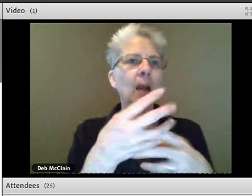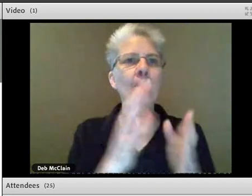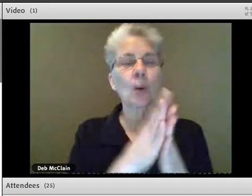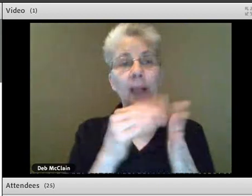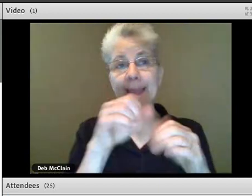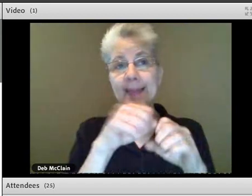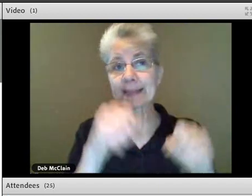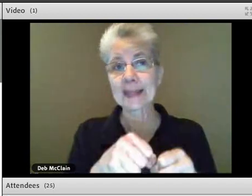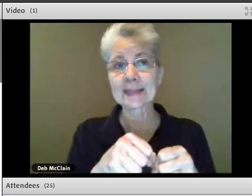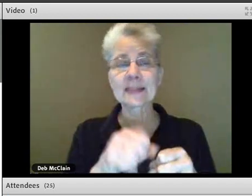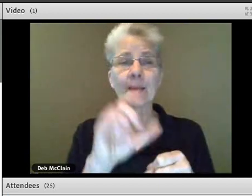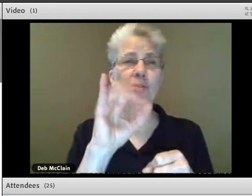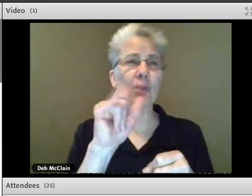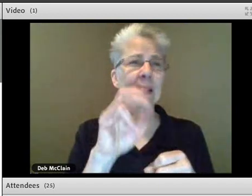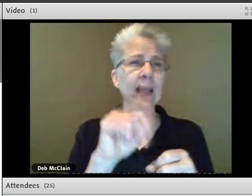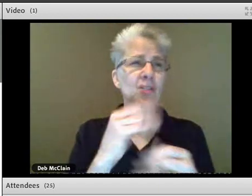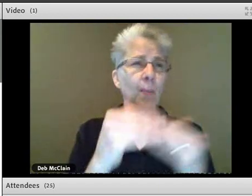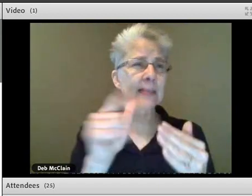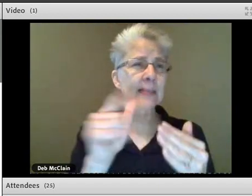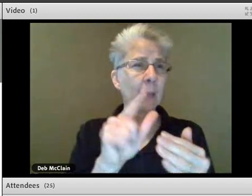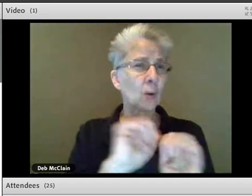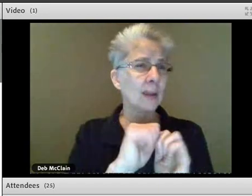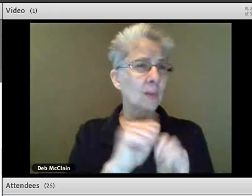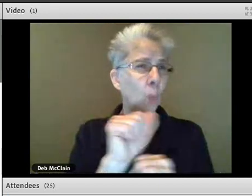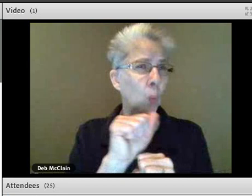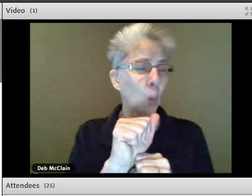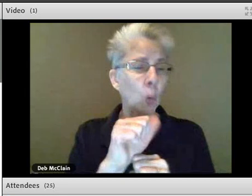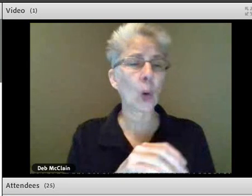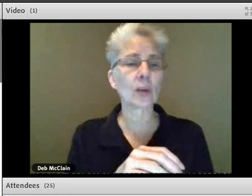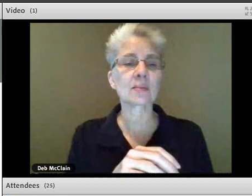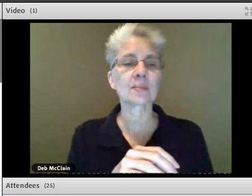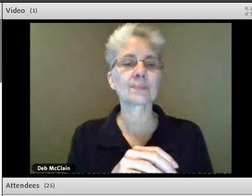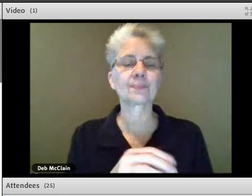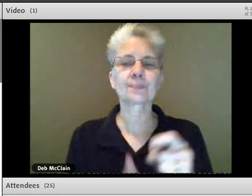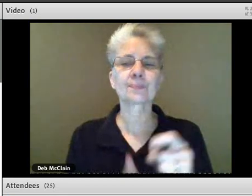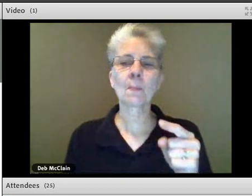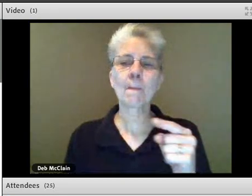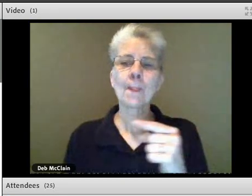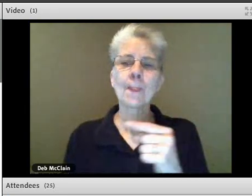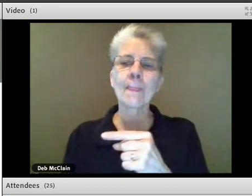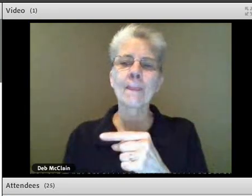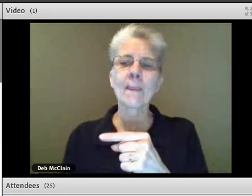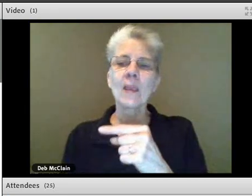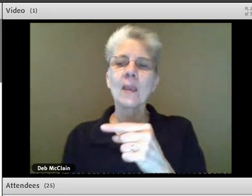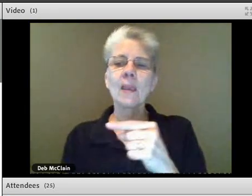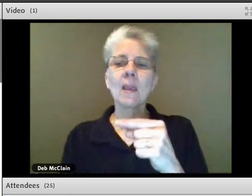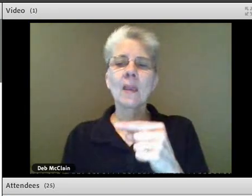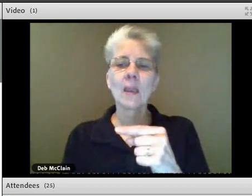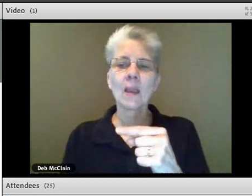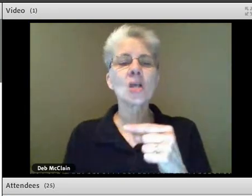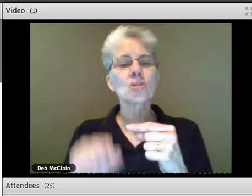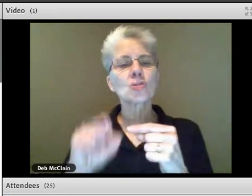how the circulation process works, soft-skill training, how to prepare for disasters, diversity,